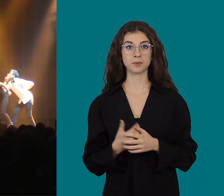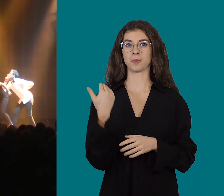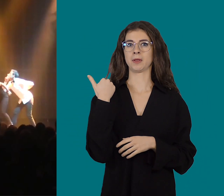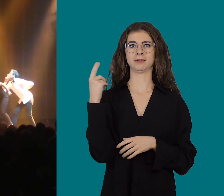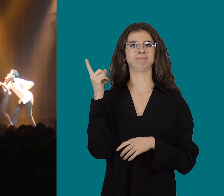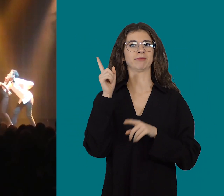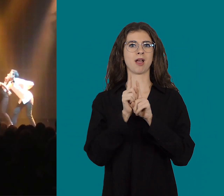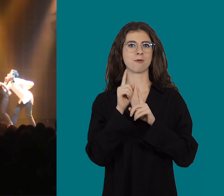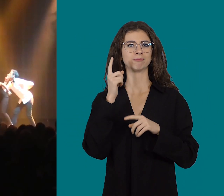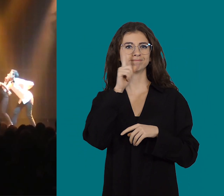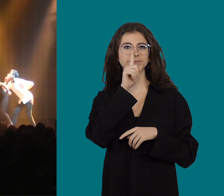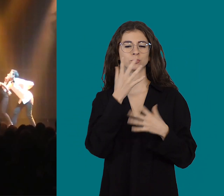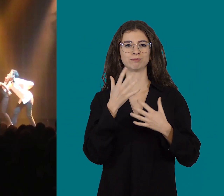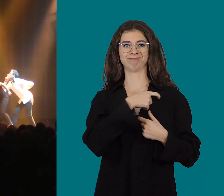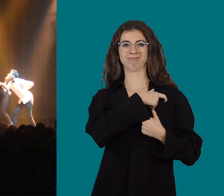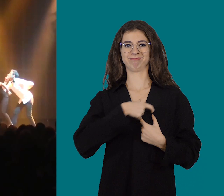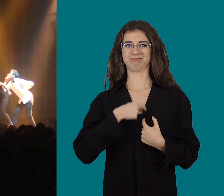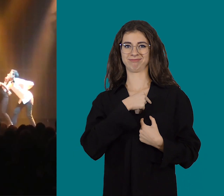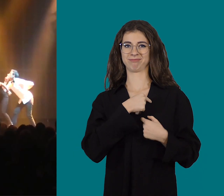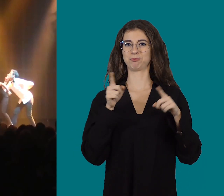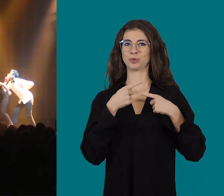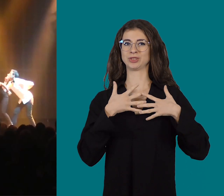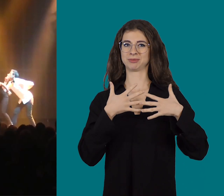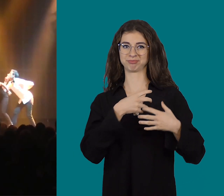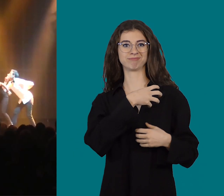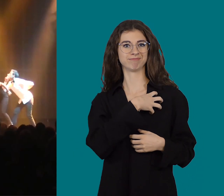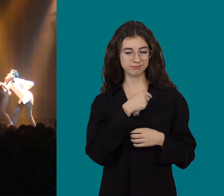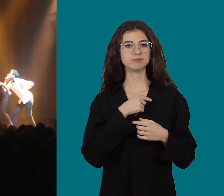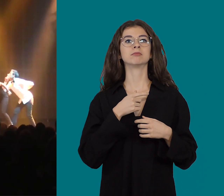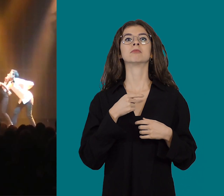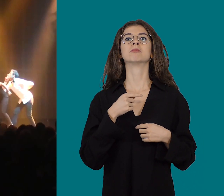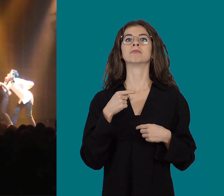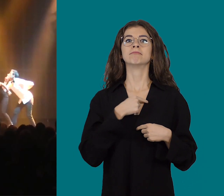Lately Gabriella has been trying to use a personal subwoofer,